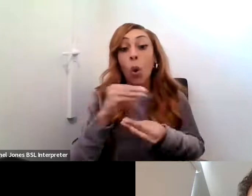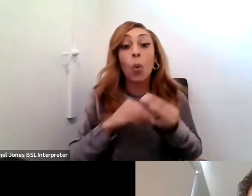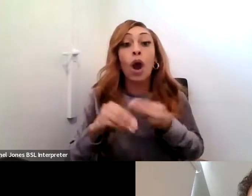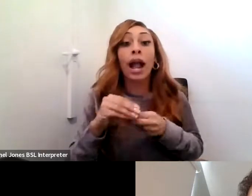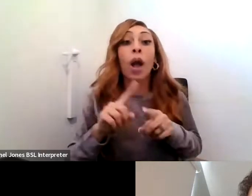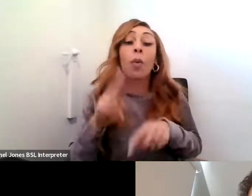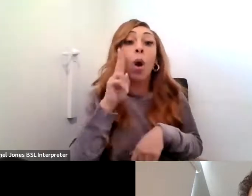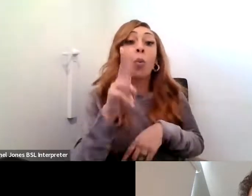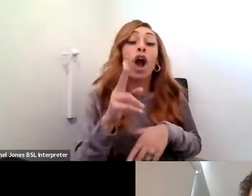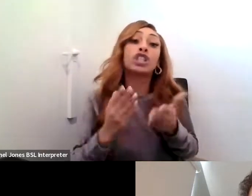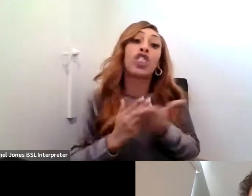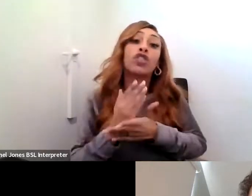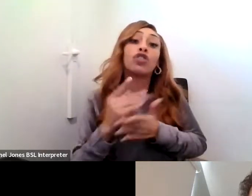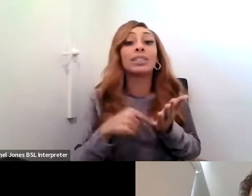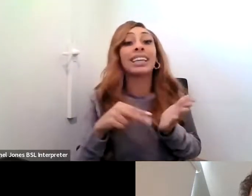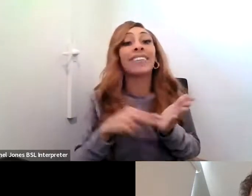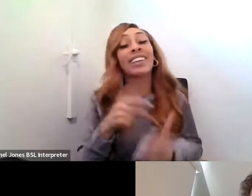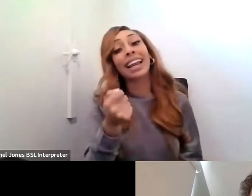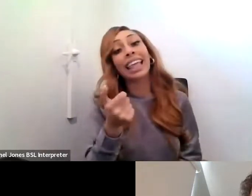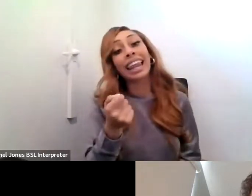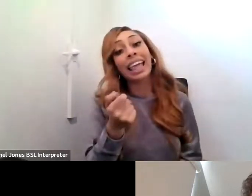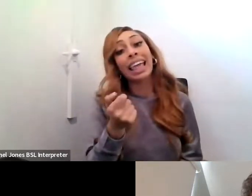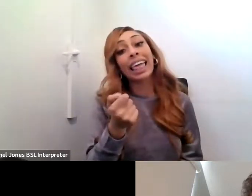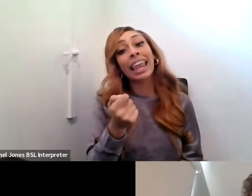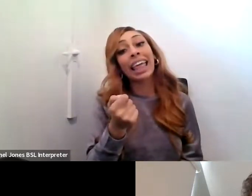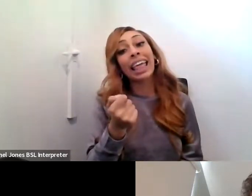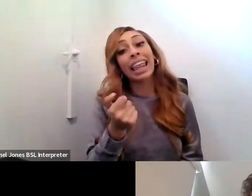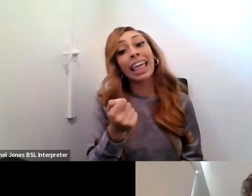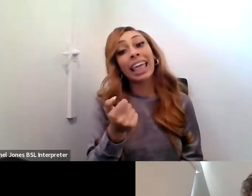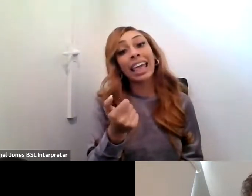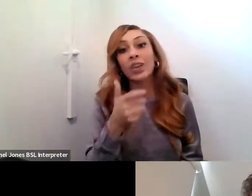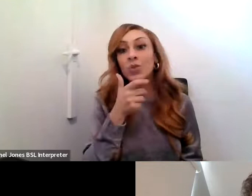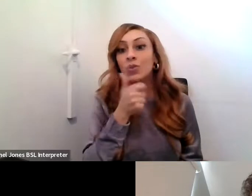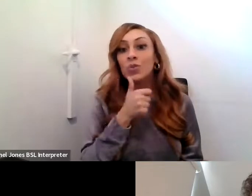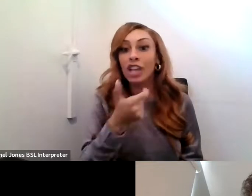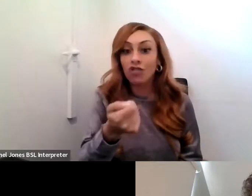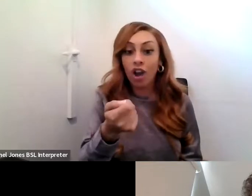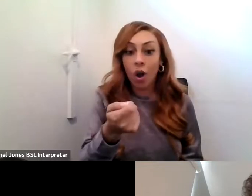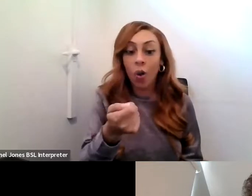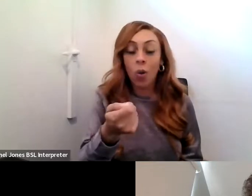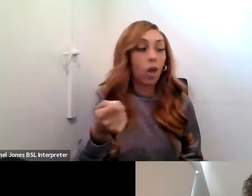you're searching through the programmes on offer, using a remote control, whilst the chaos of everyday life